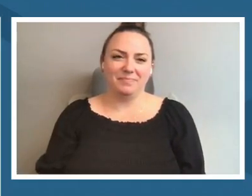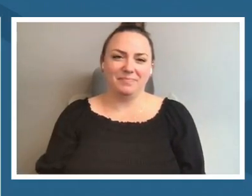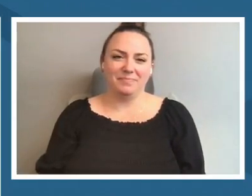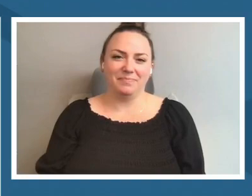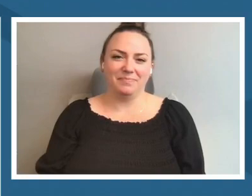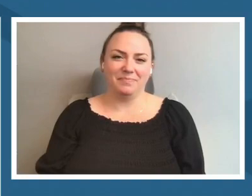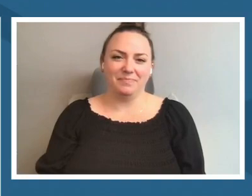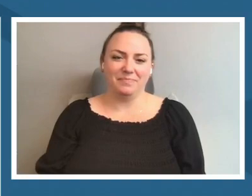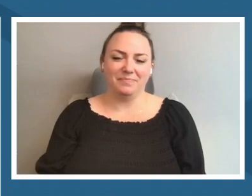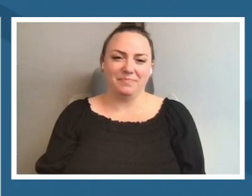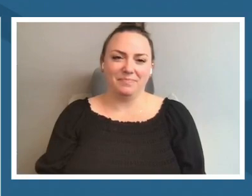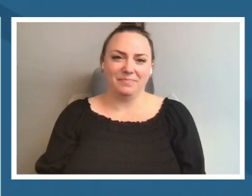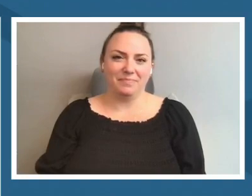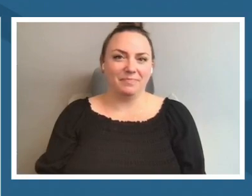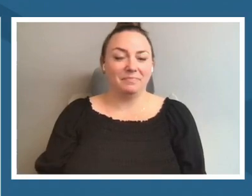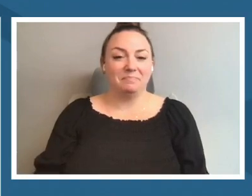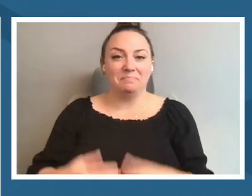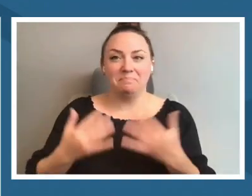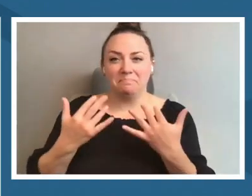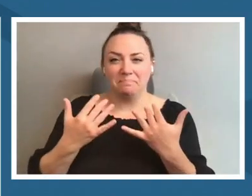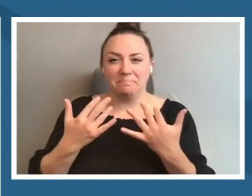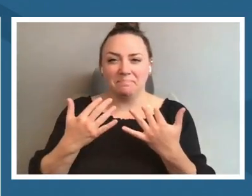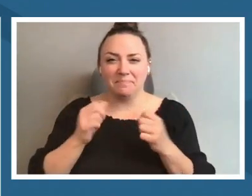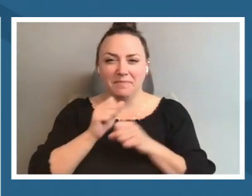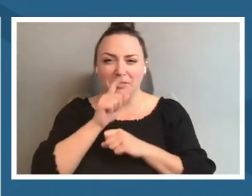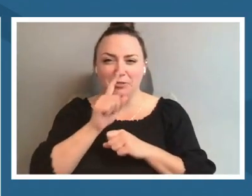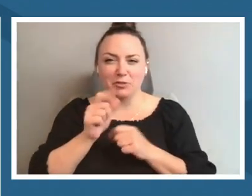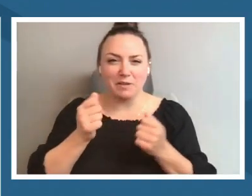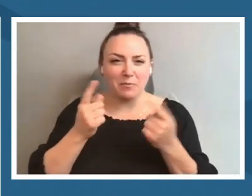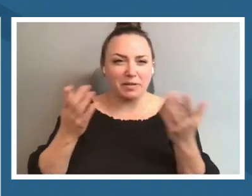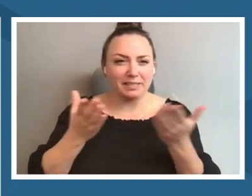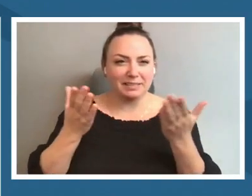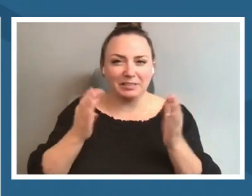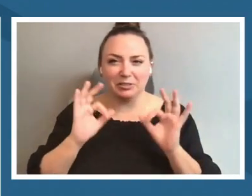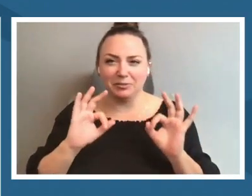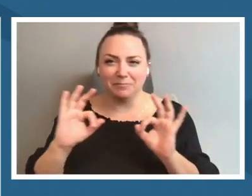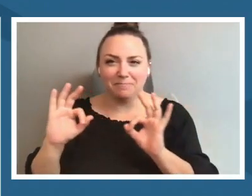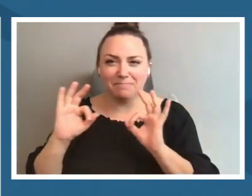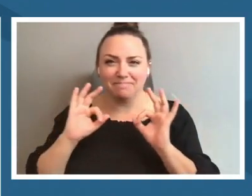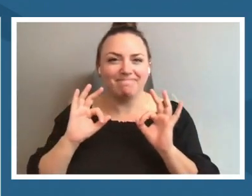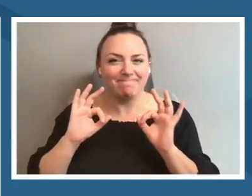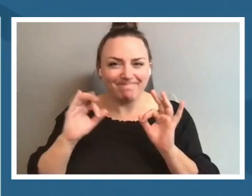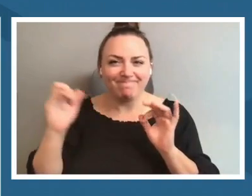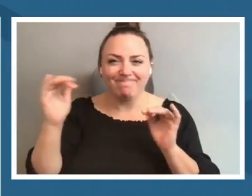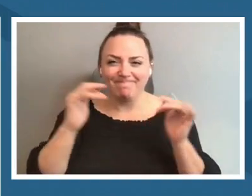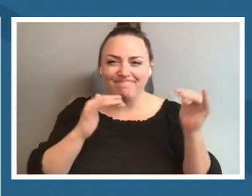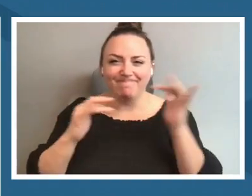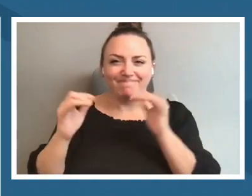giving a moment make sure everyone's here trickling in